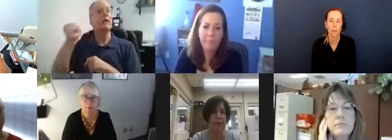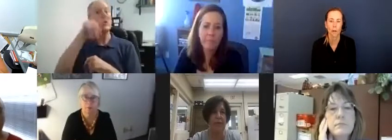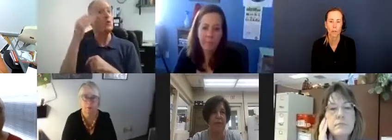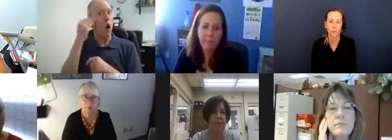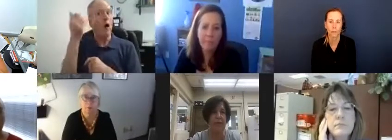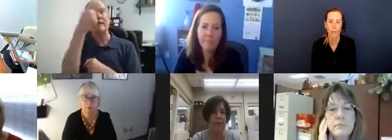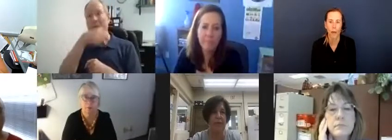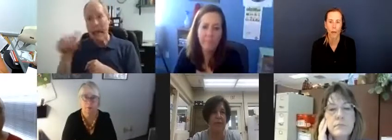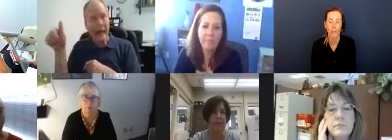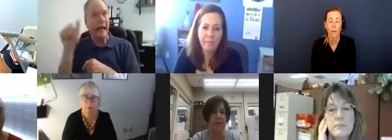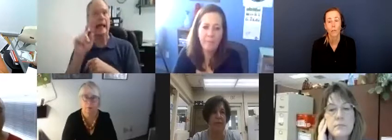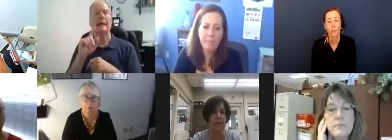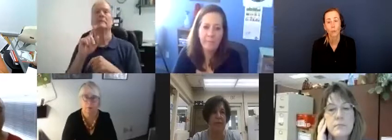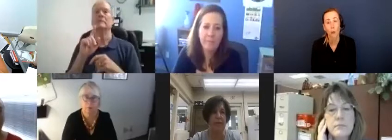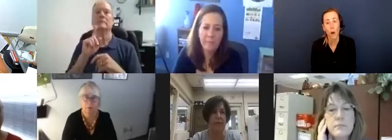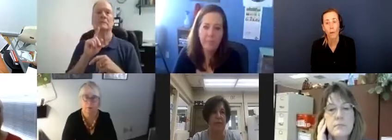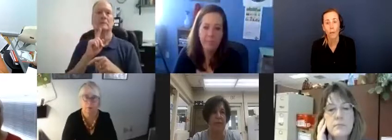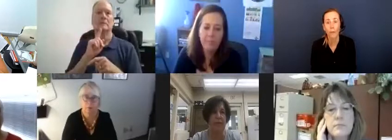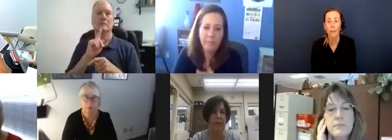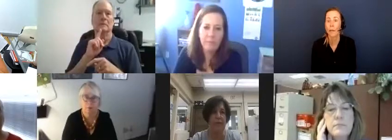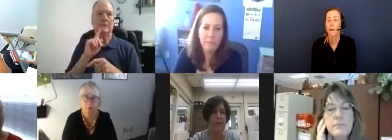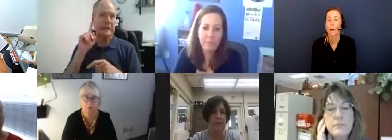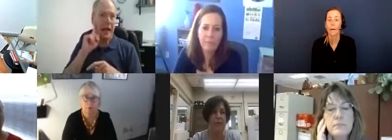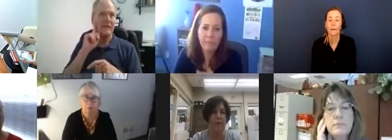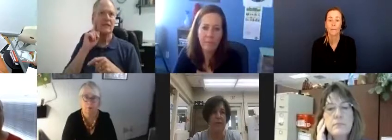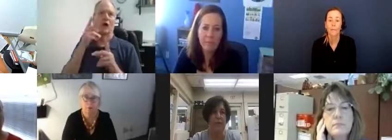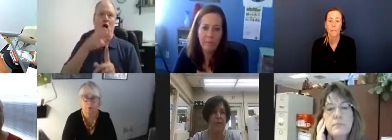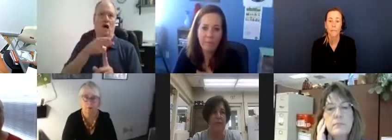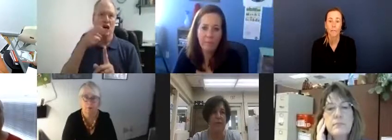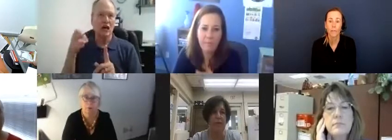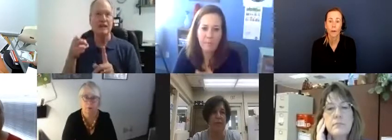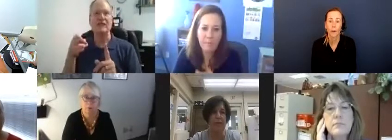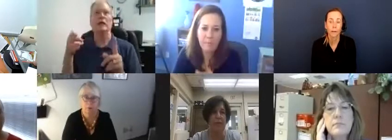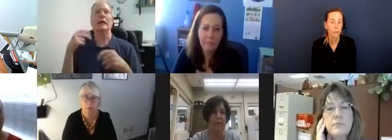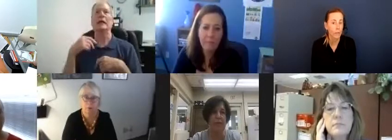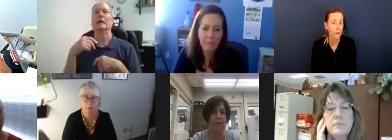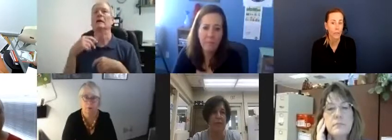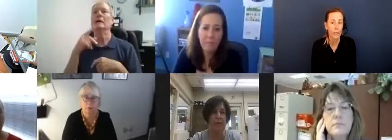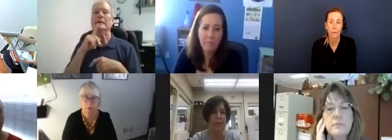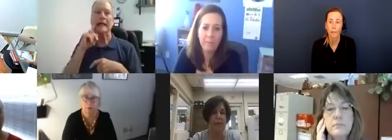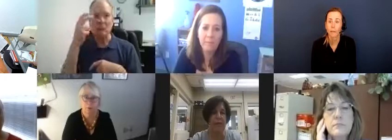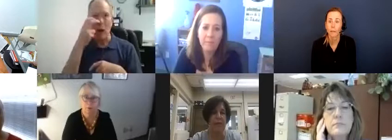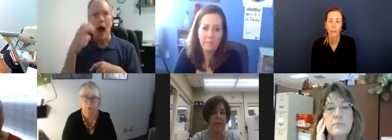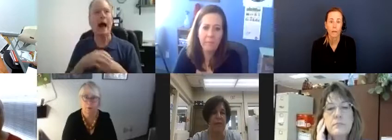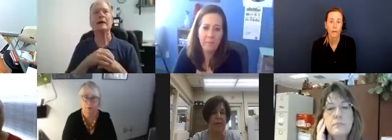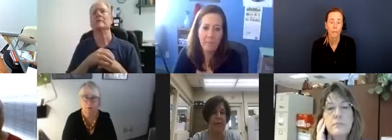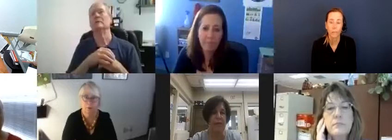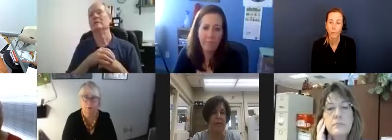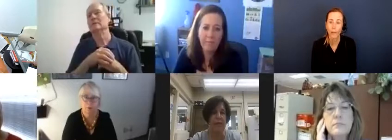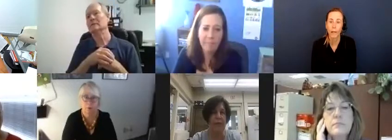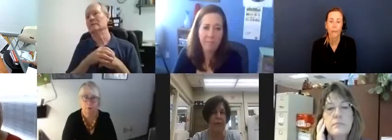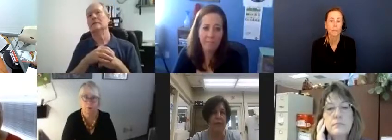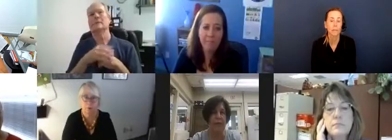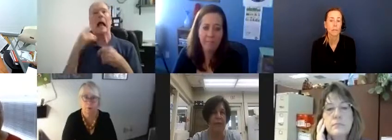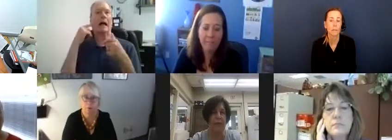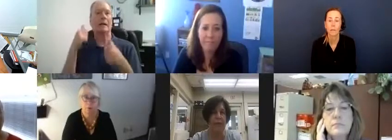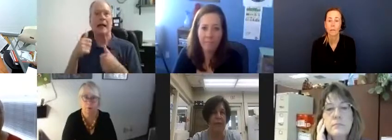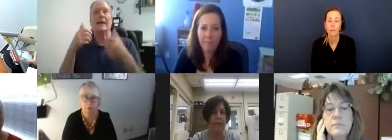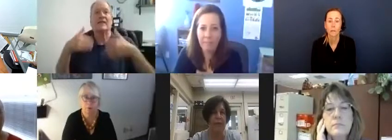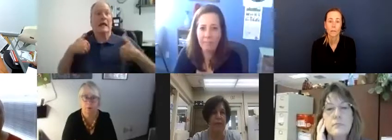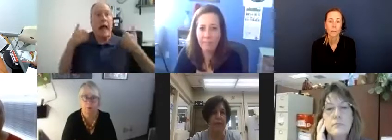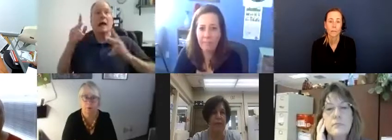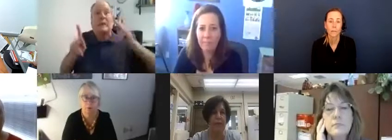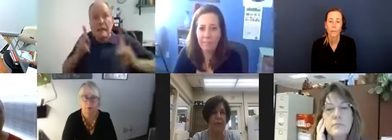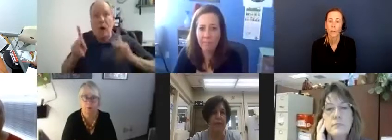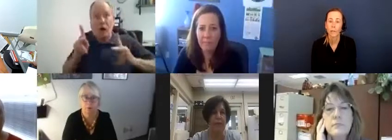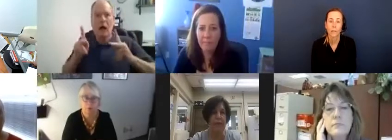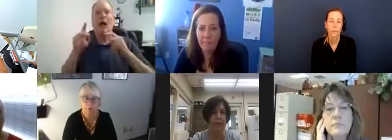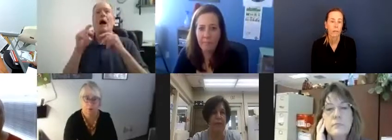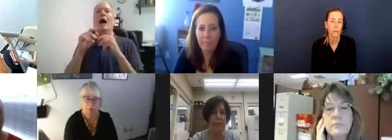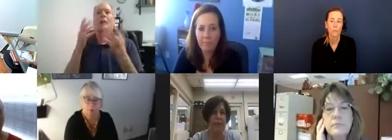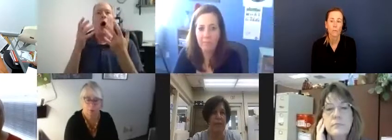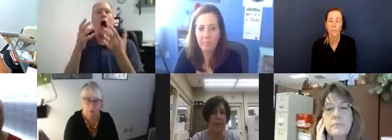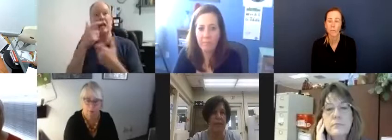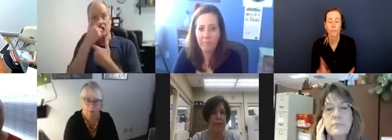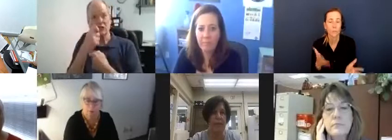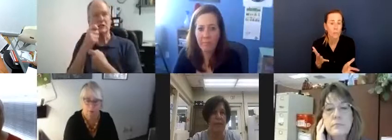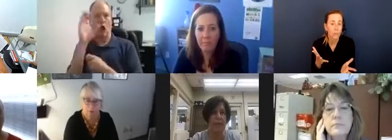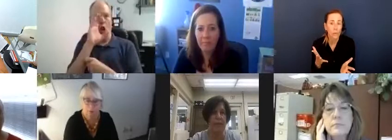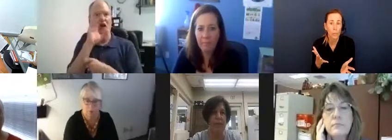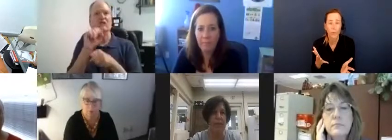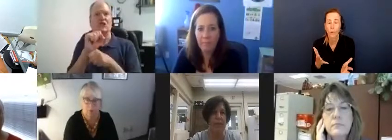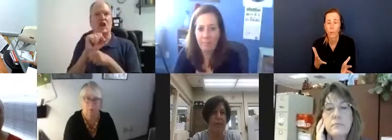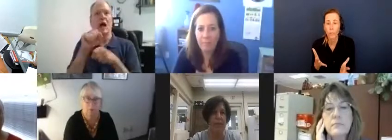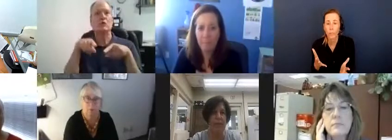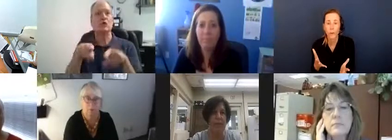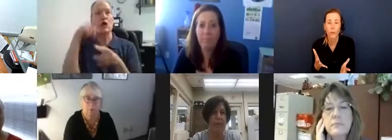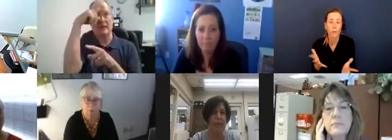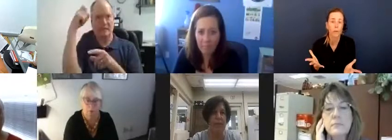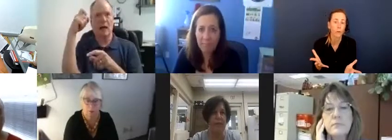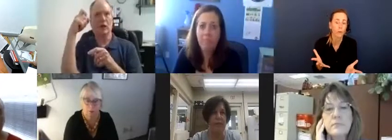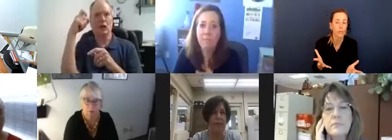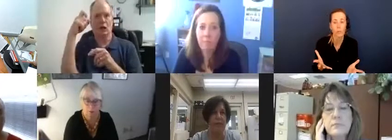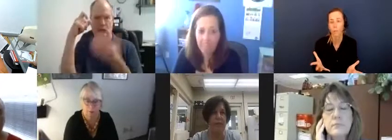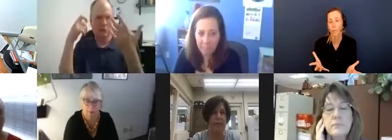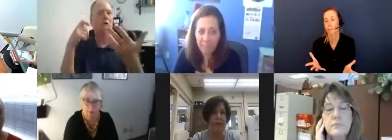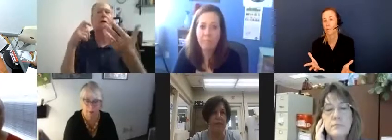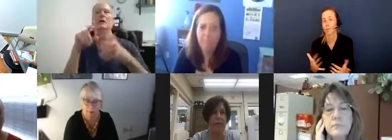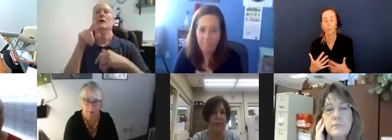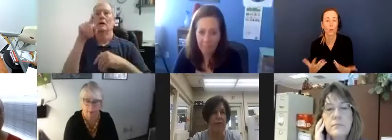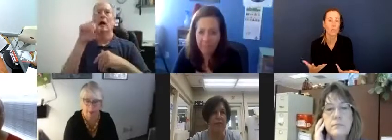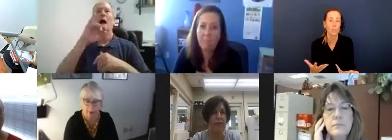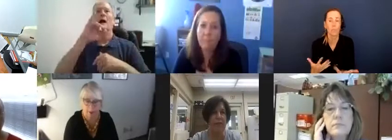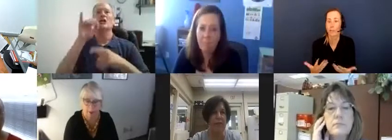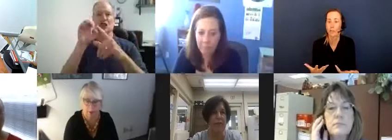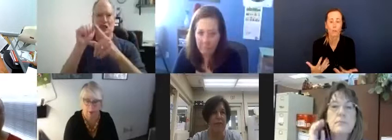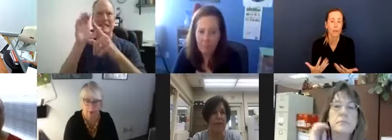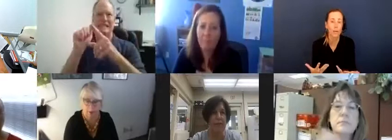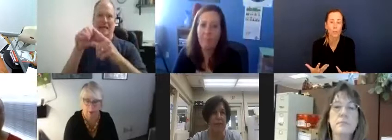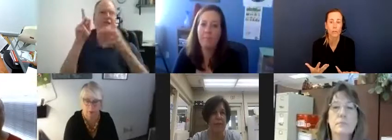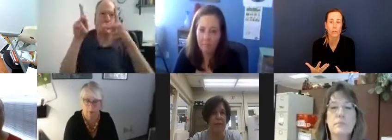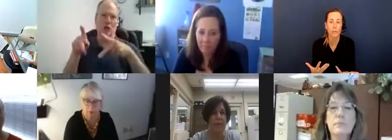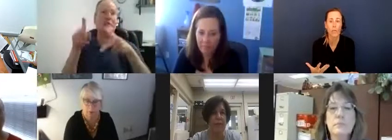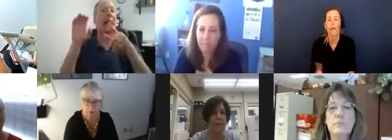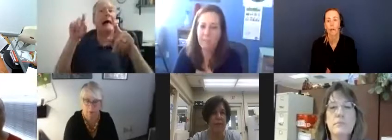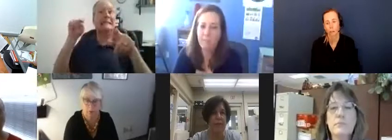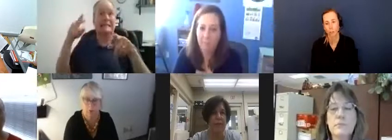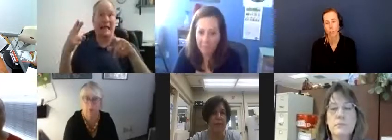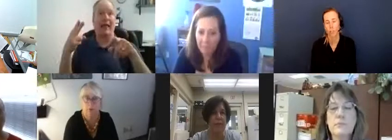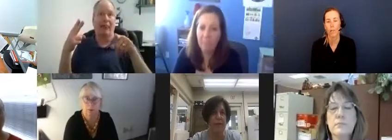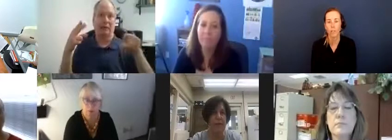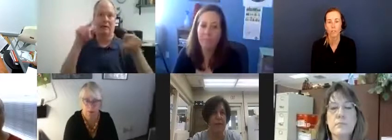If you know of any Deaf or hard of hearing, DeafBlind, late-deafened young people who would like to participate during the summer, then contact Jessica and Seth.